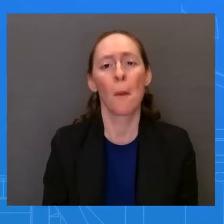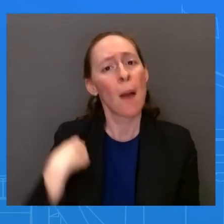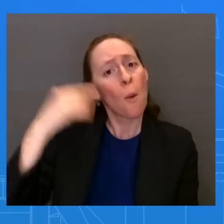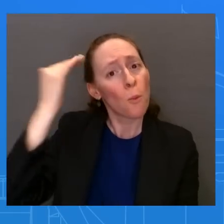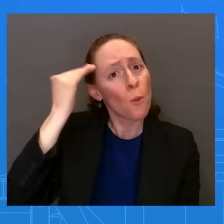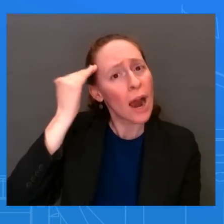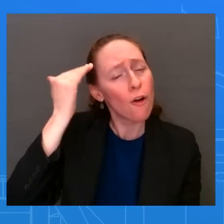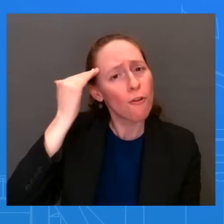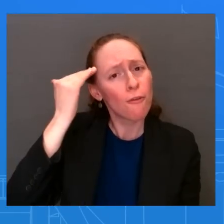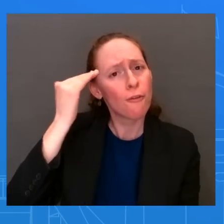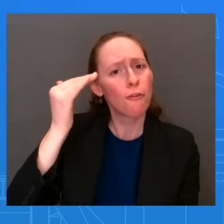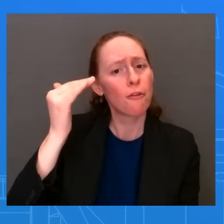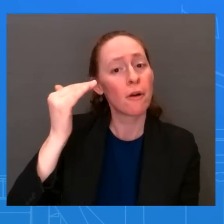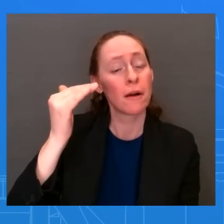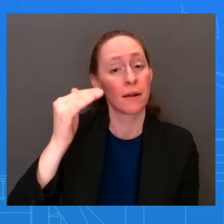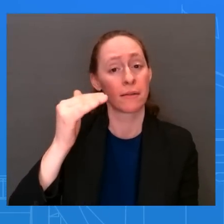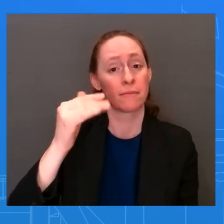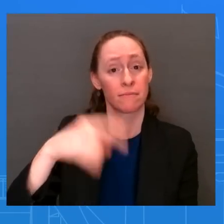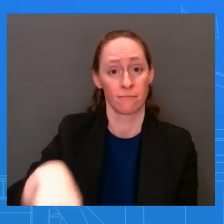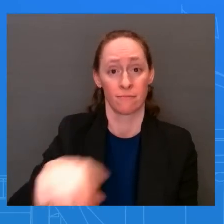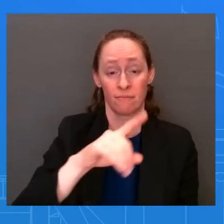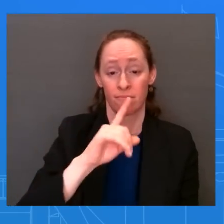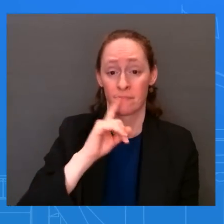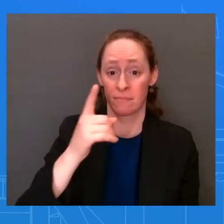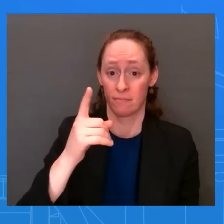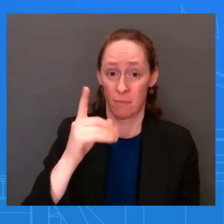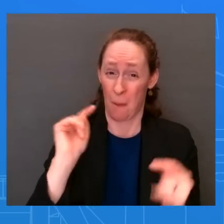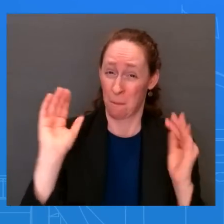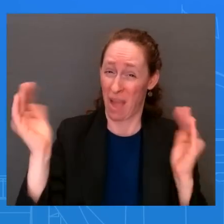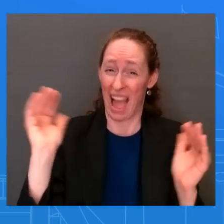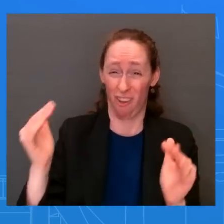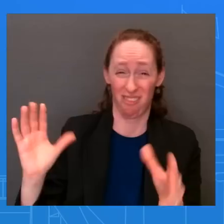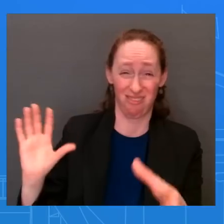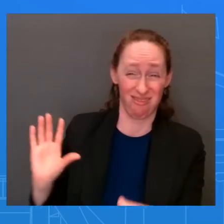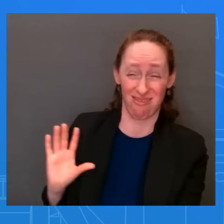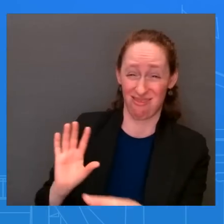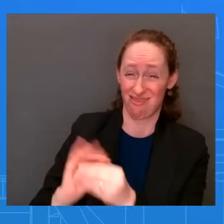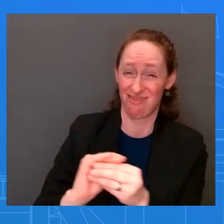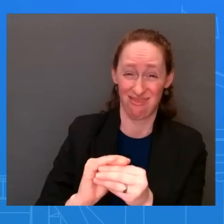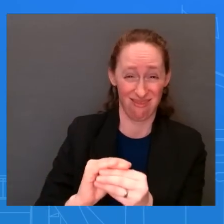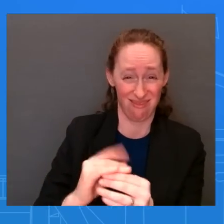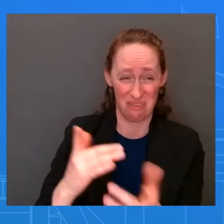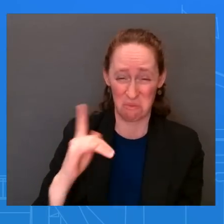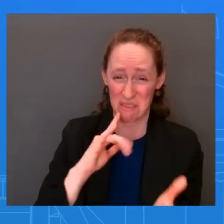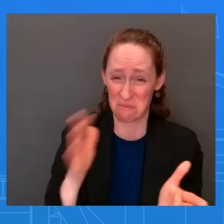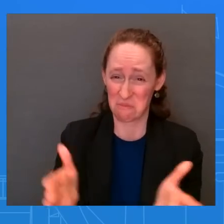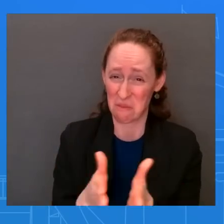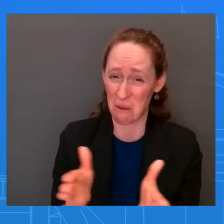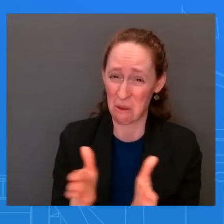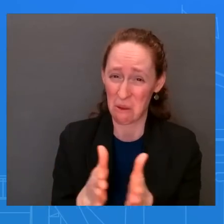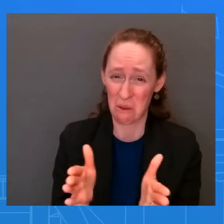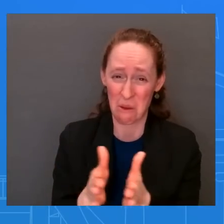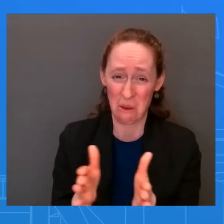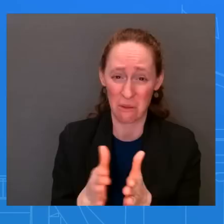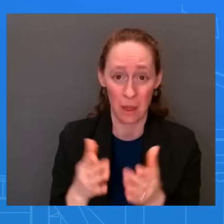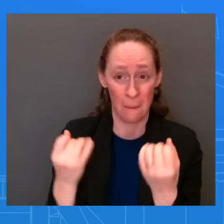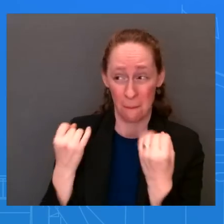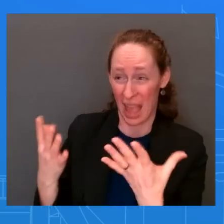according to the job openings data. Again, looking at the data, looking at the numbers, we found out -- again, I talked about the small businesses --